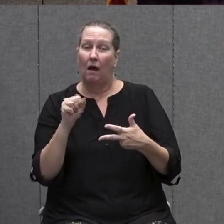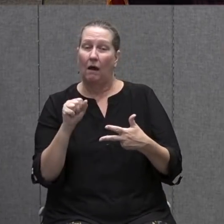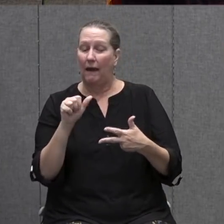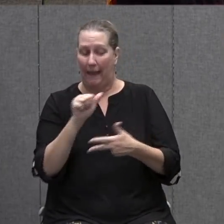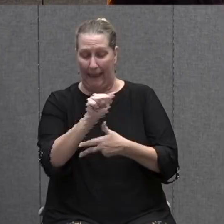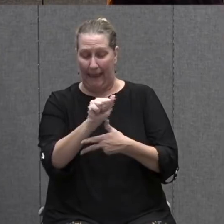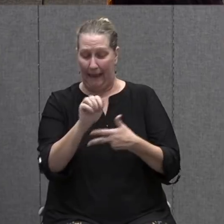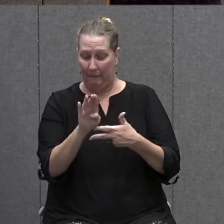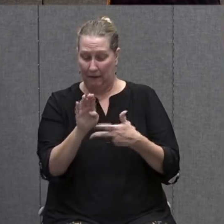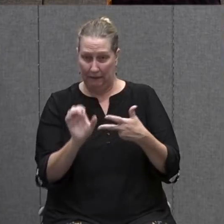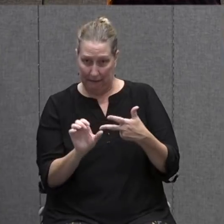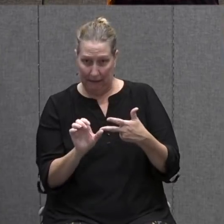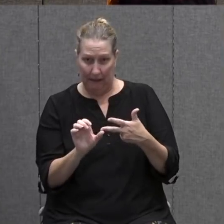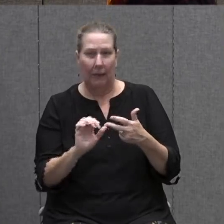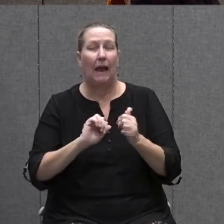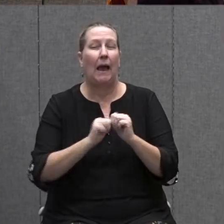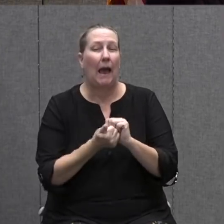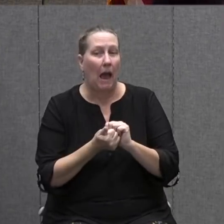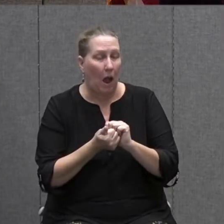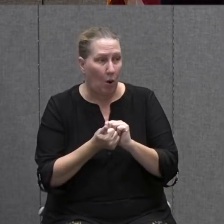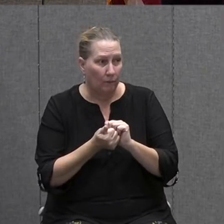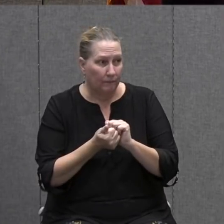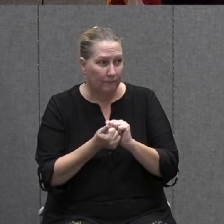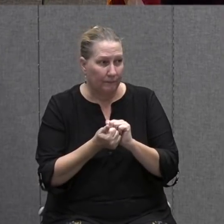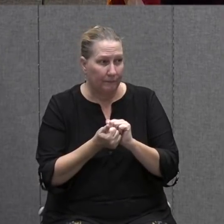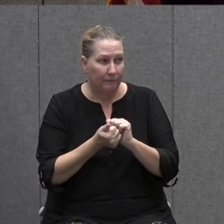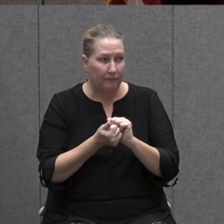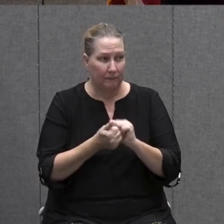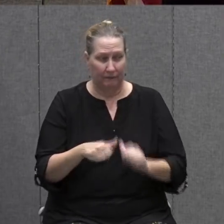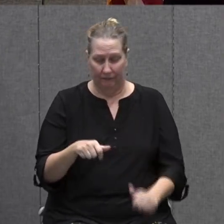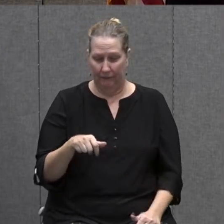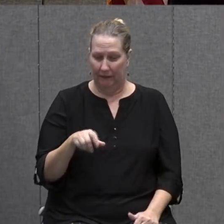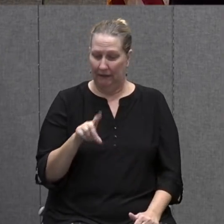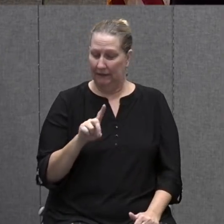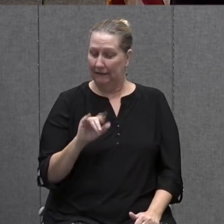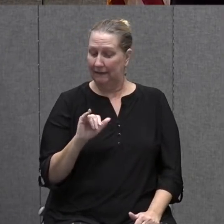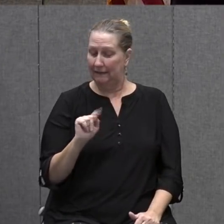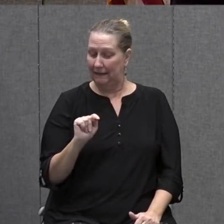And the way we would read this is dit and dat.